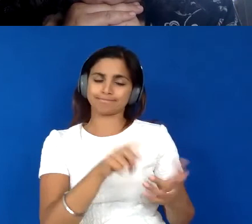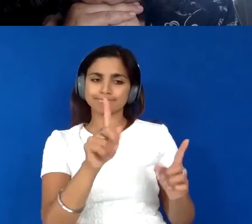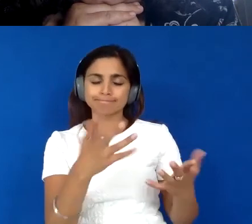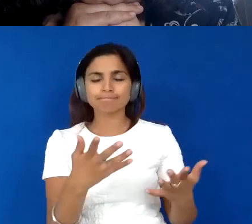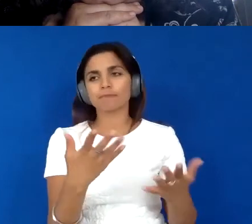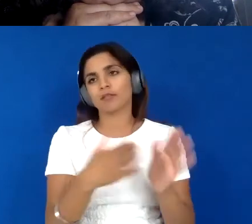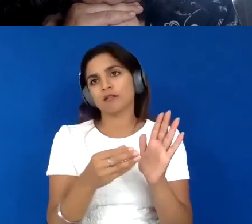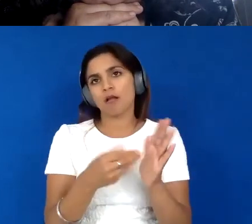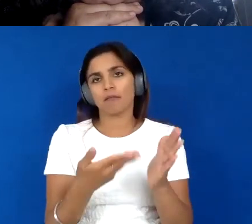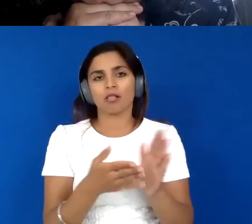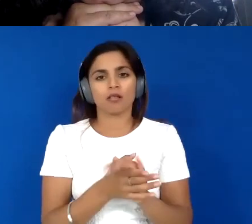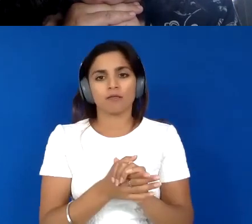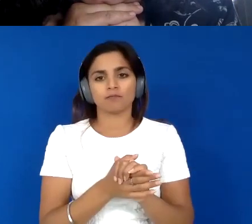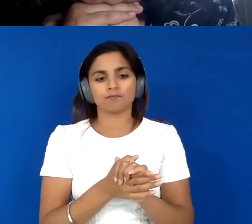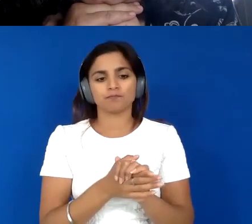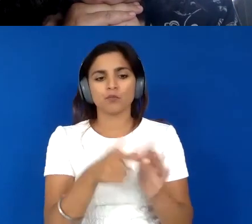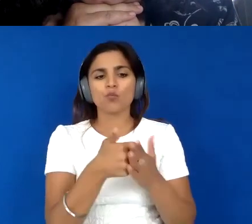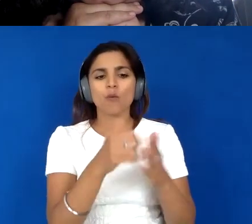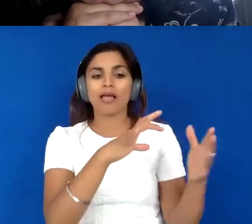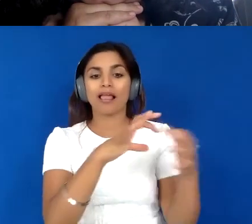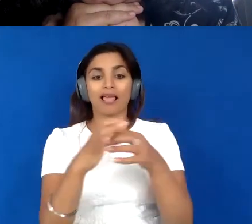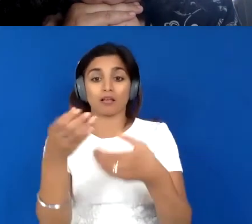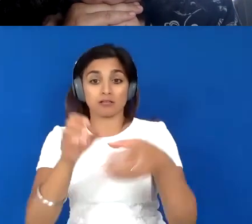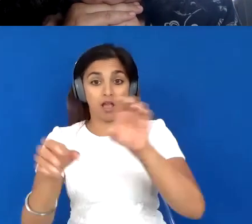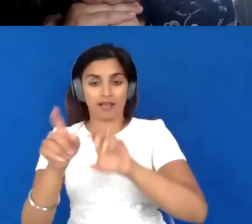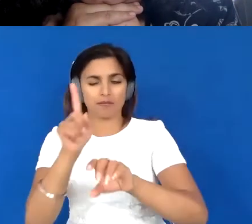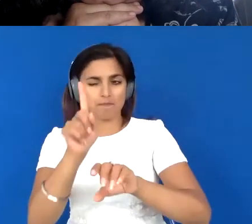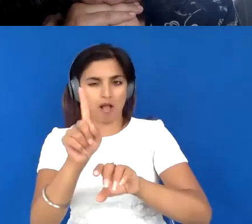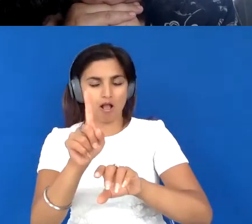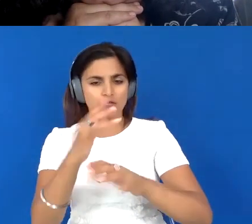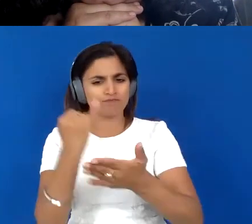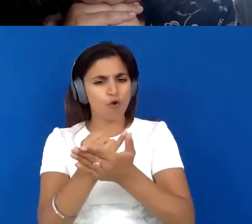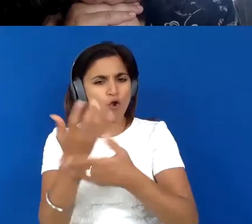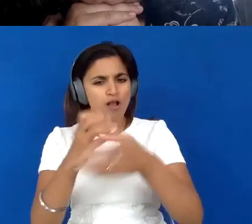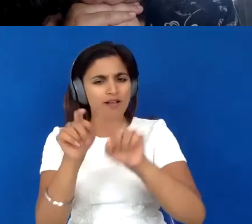inaccurate science but use it to mask this fear mongering stuff so you know